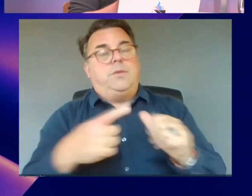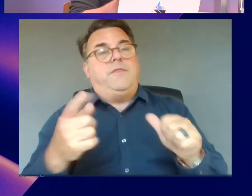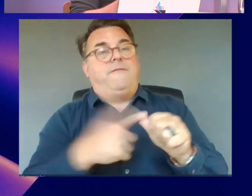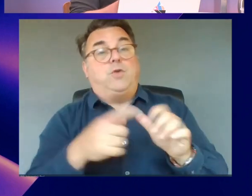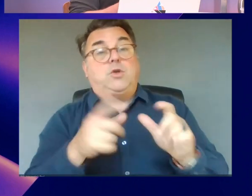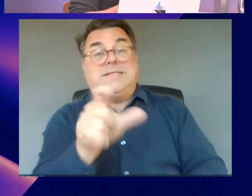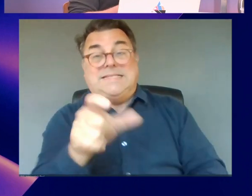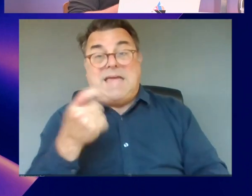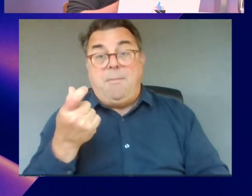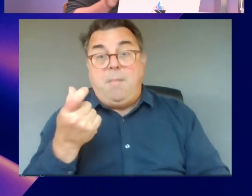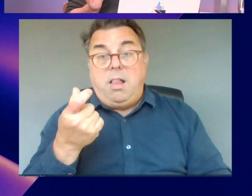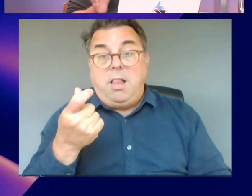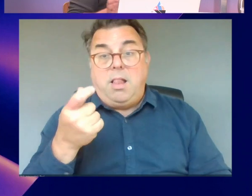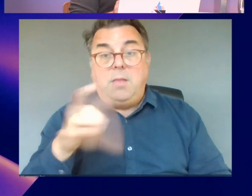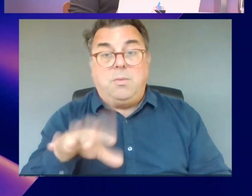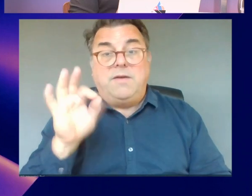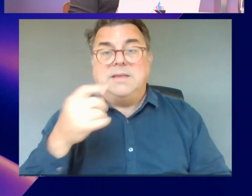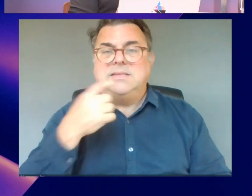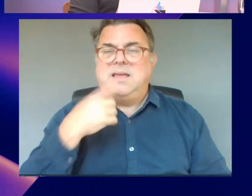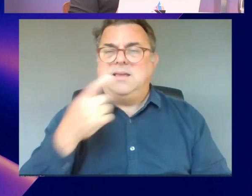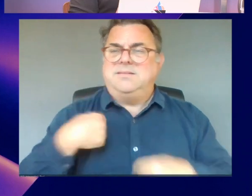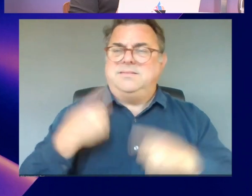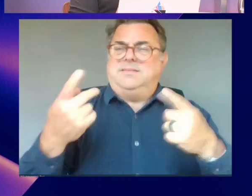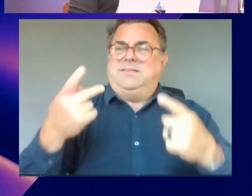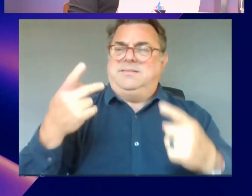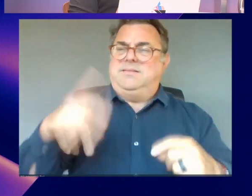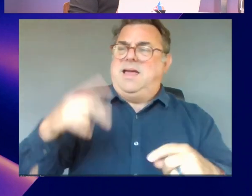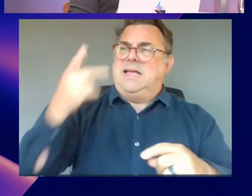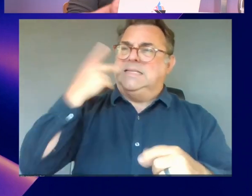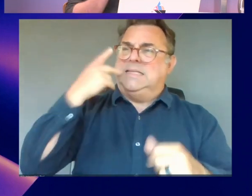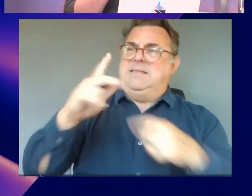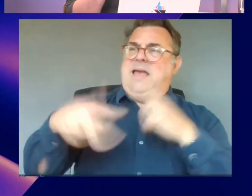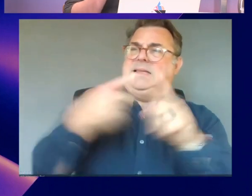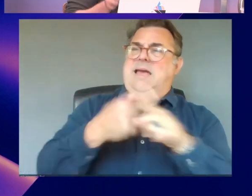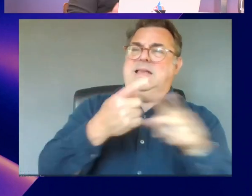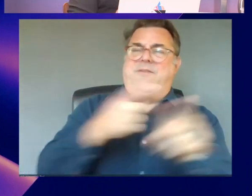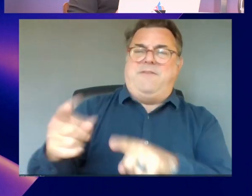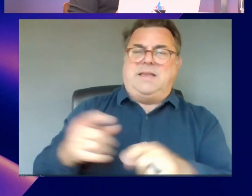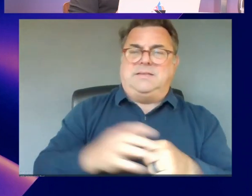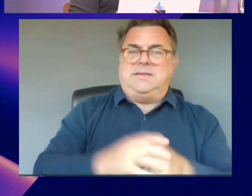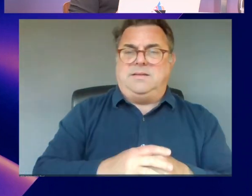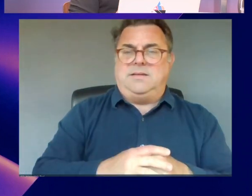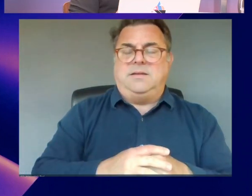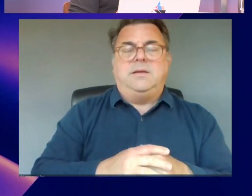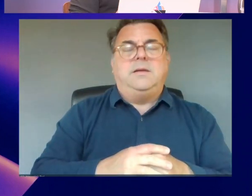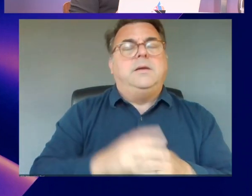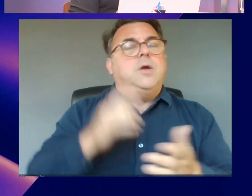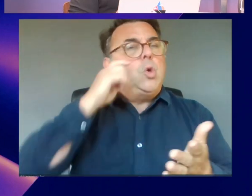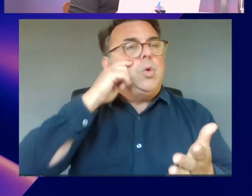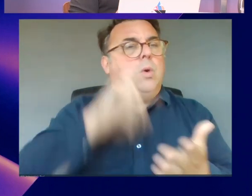it's saying that, hey, we have not seen this event type in the past. And you notice some interesting words in the log line if you look at.